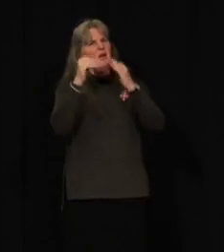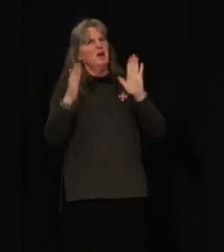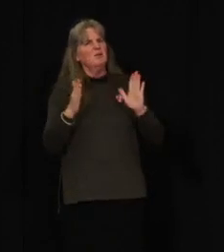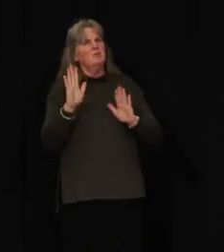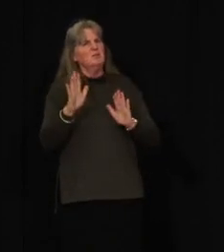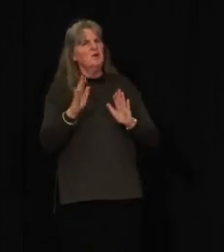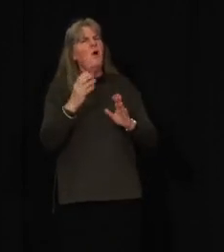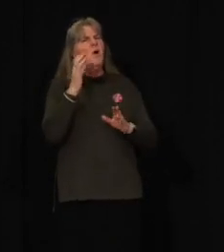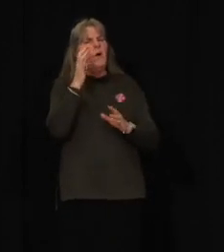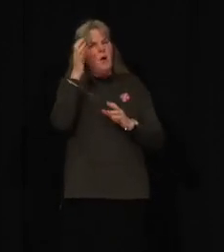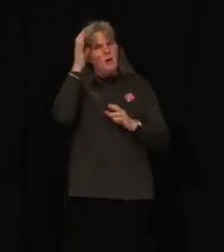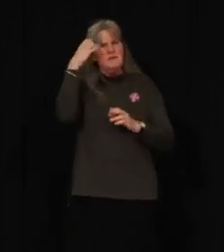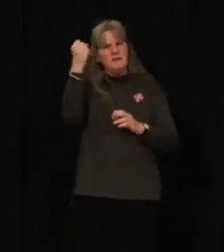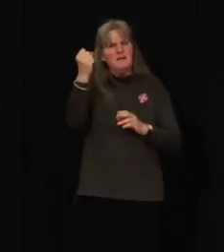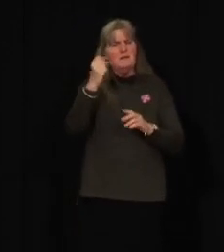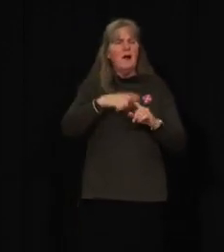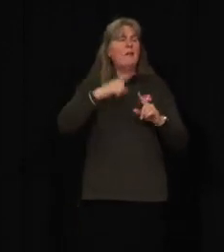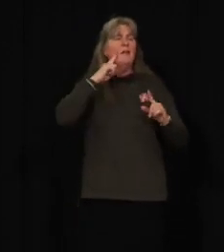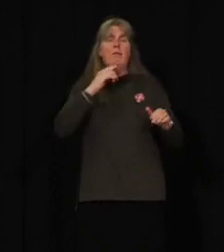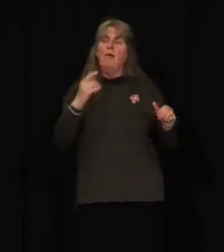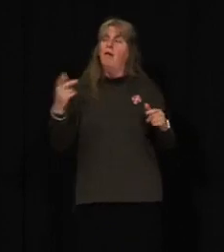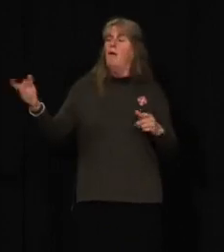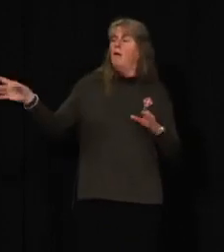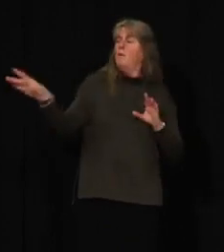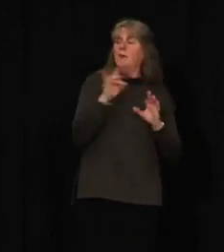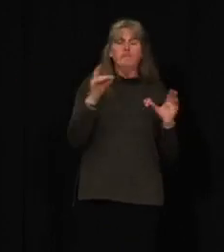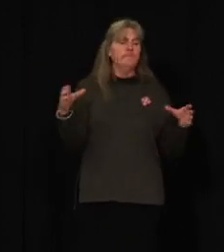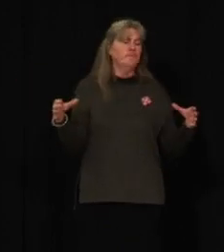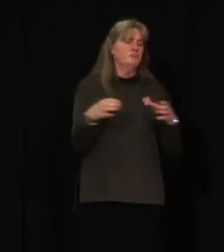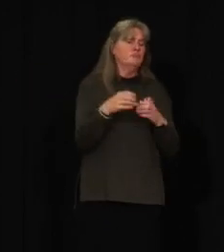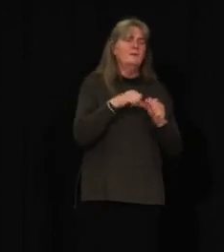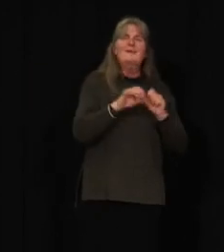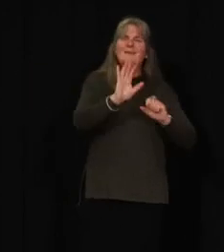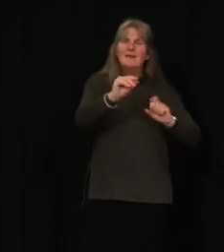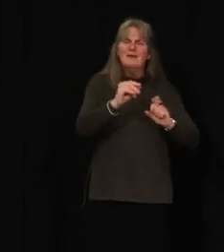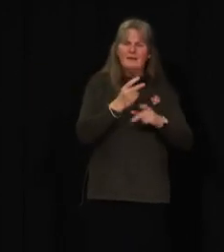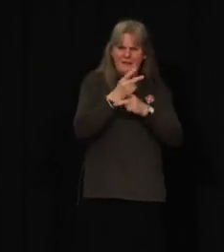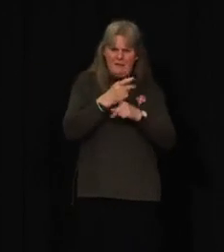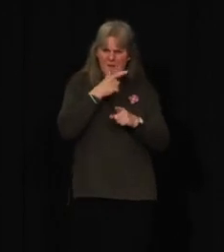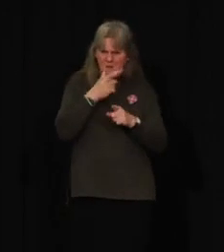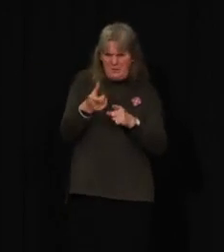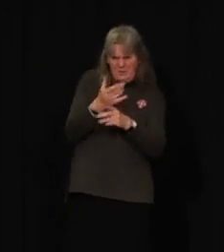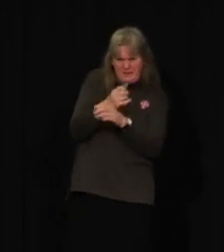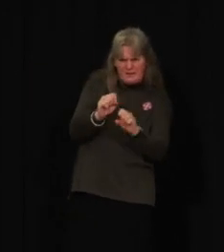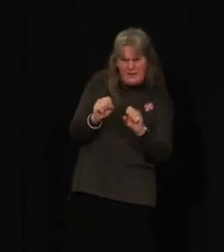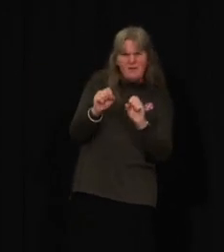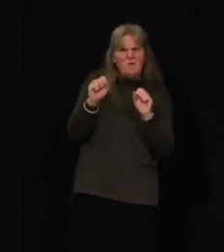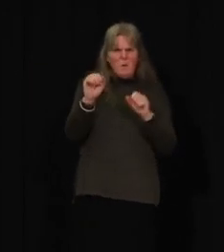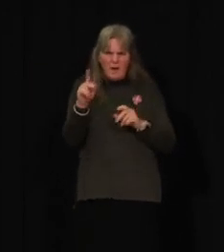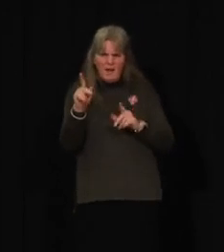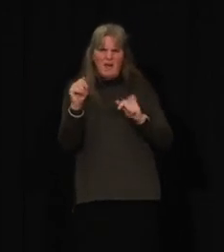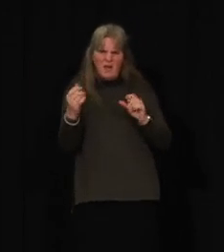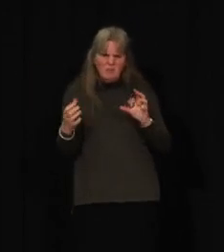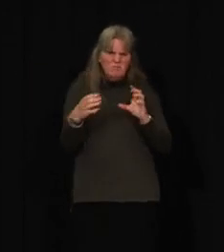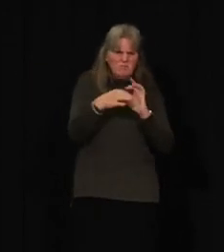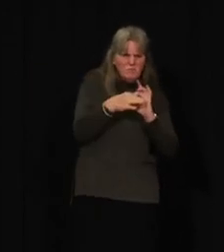So really using common sense. It is another way of asking Yukoners, all of us to work